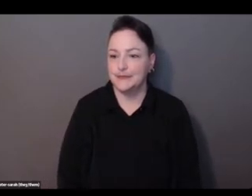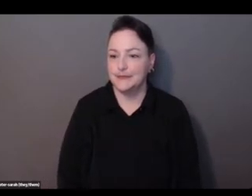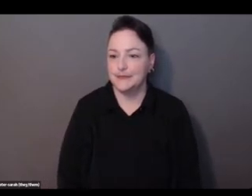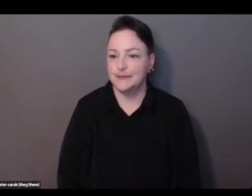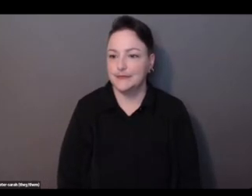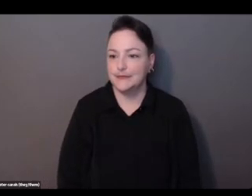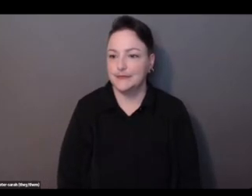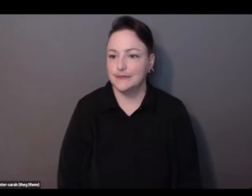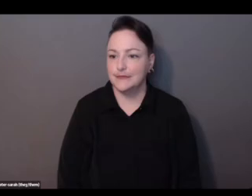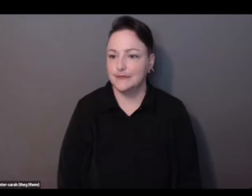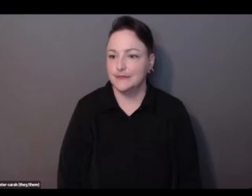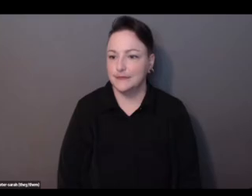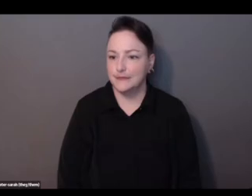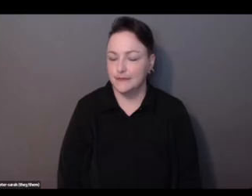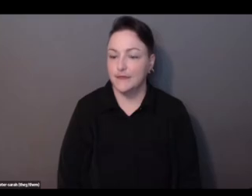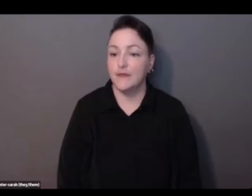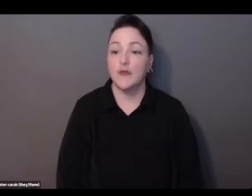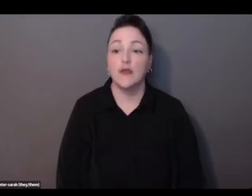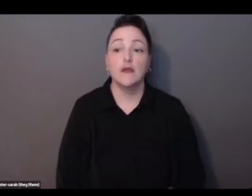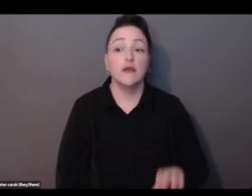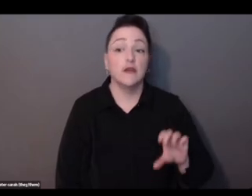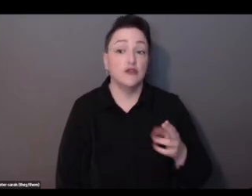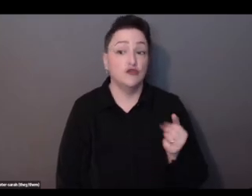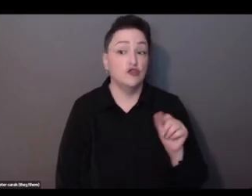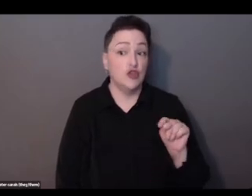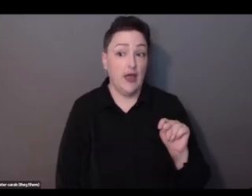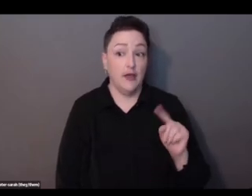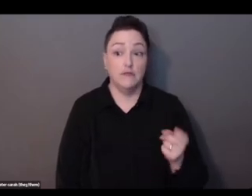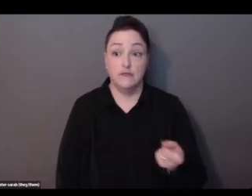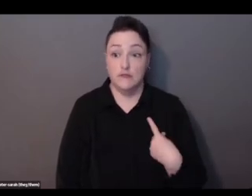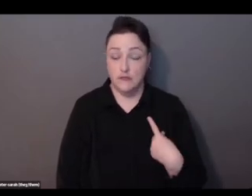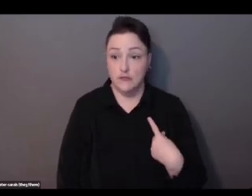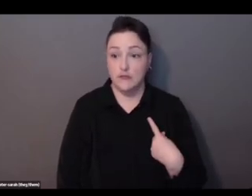I see a question in the chat about whether there's data on